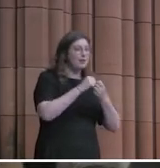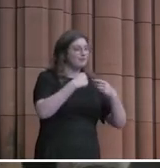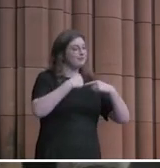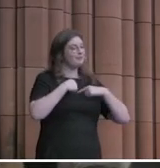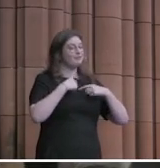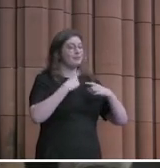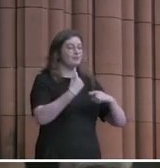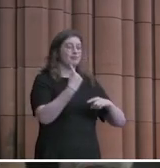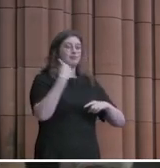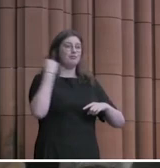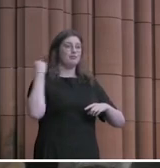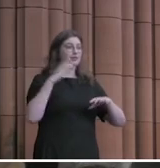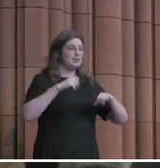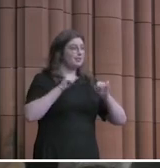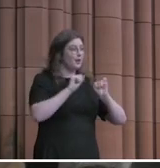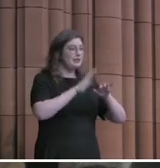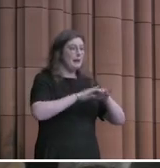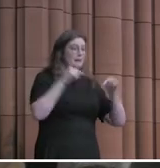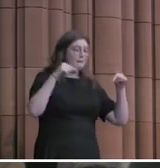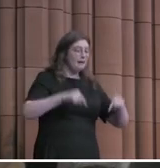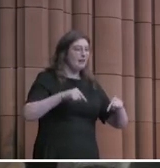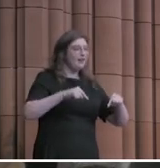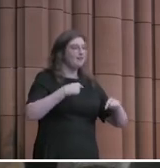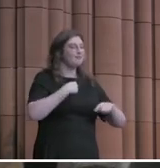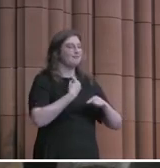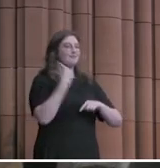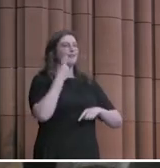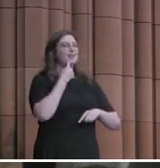of your time here, and I said, focus in five things,